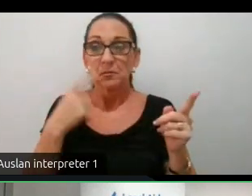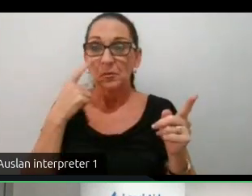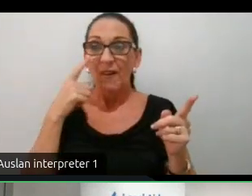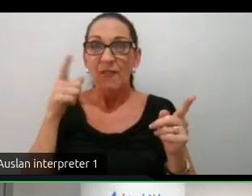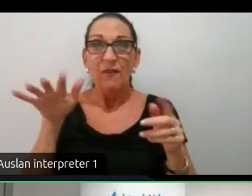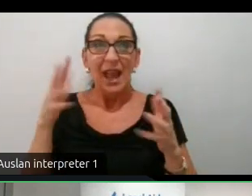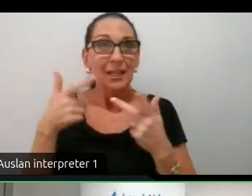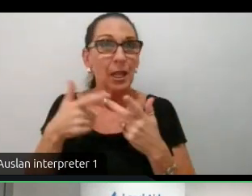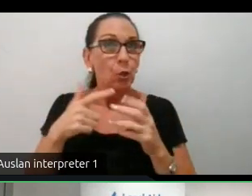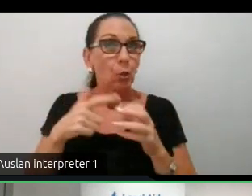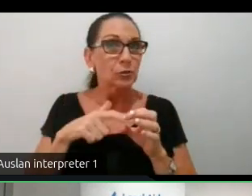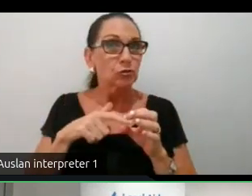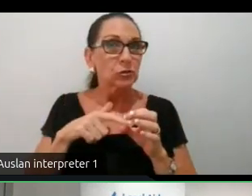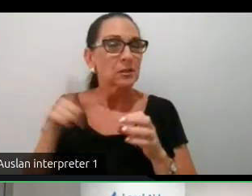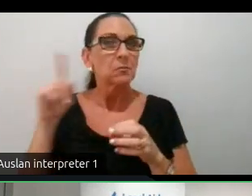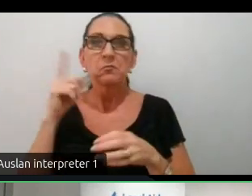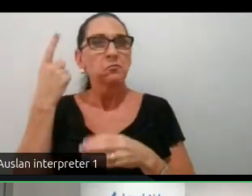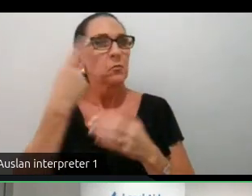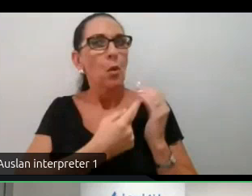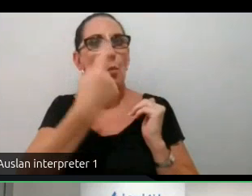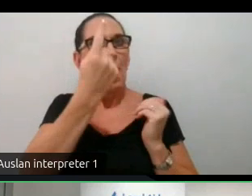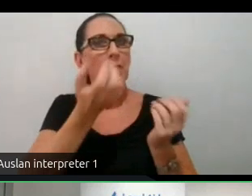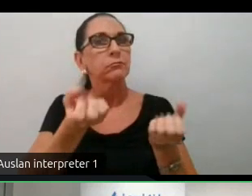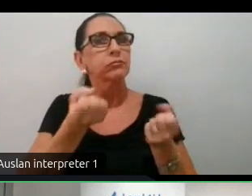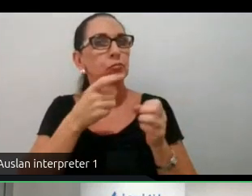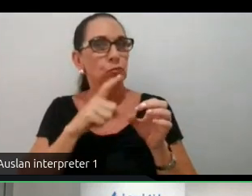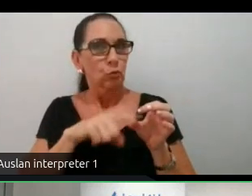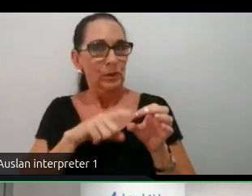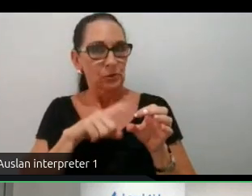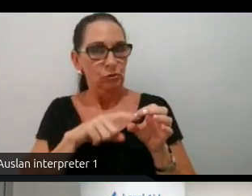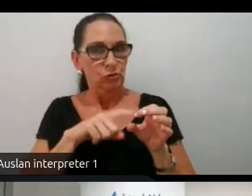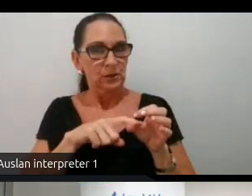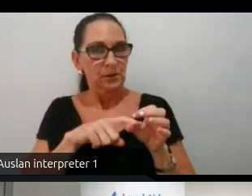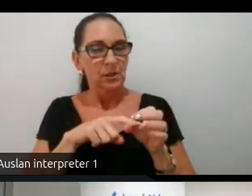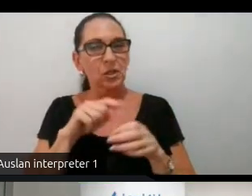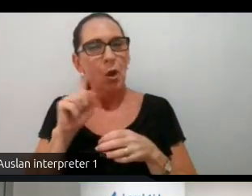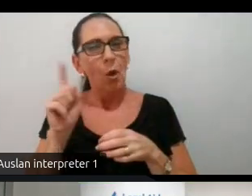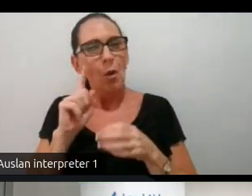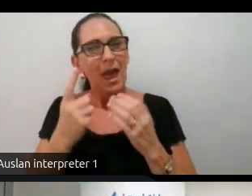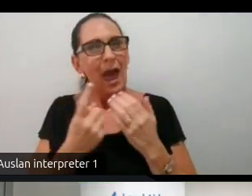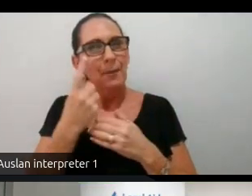Are there any relevant questions? One question come through and that is what happens if the